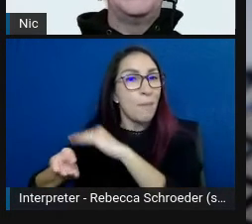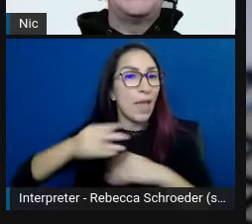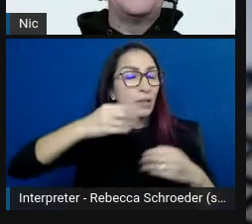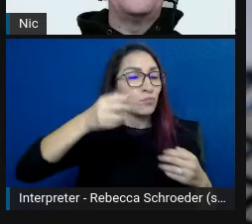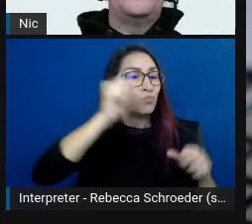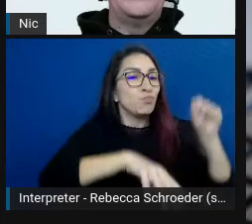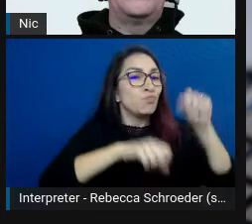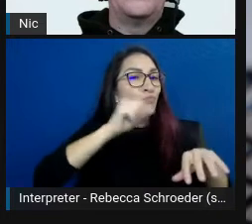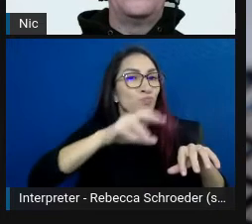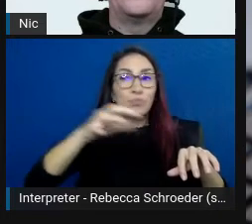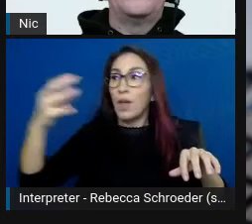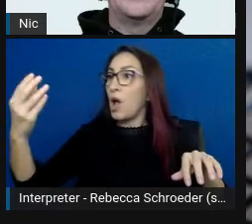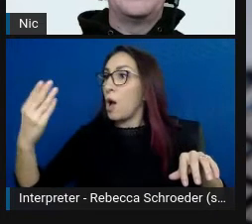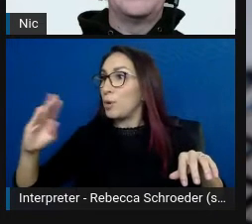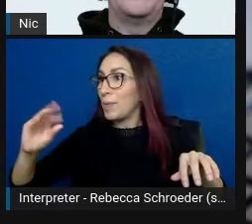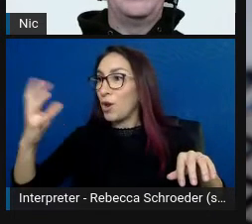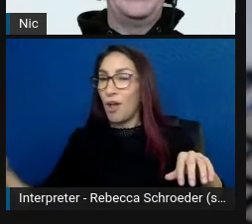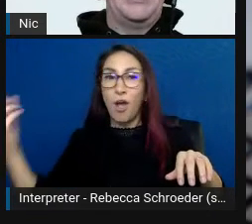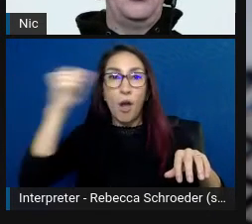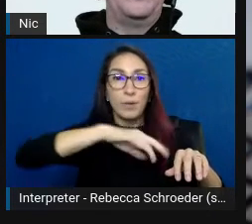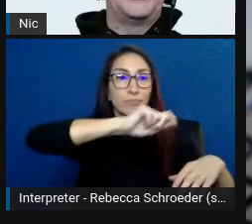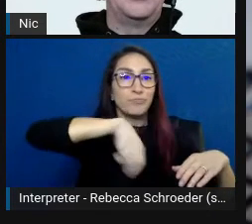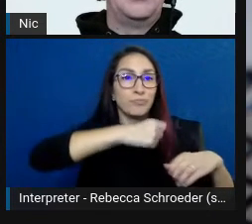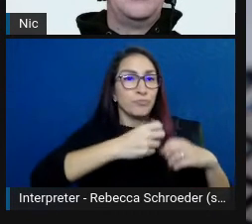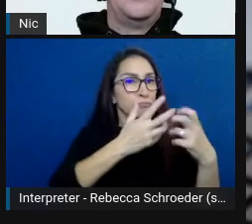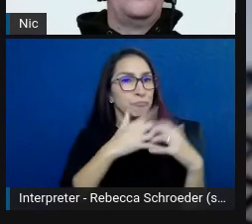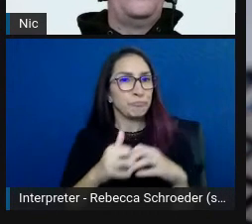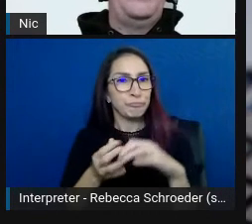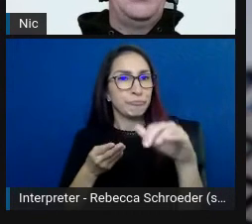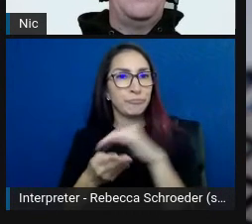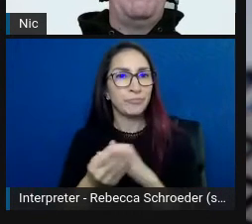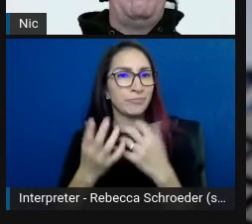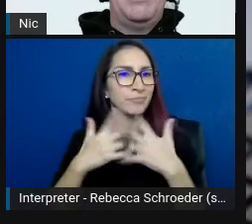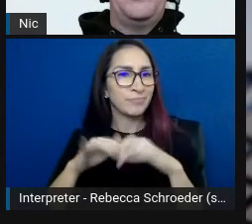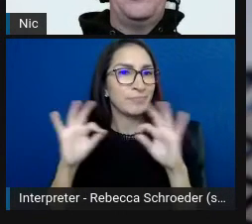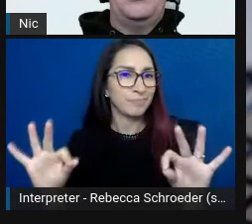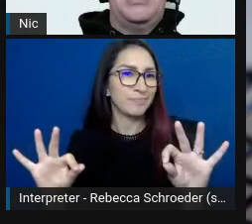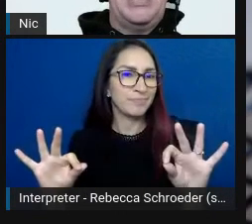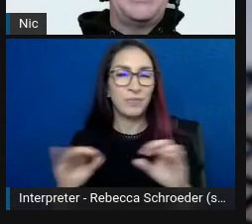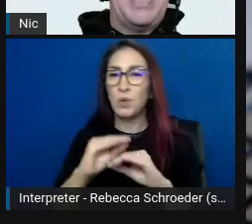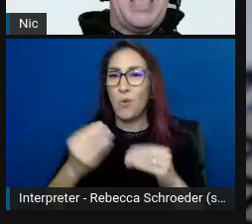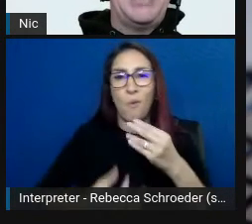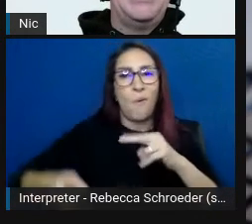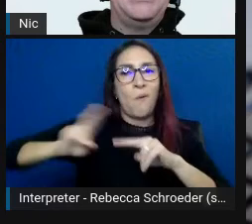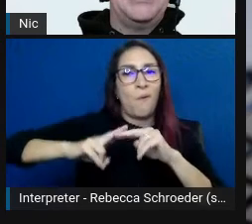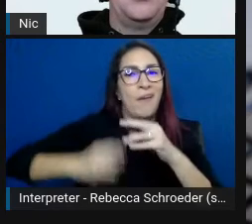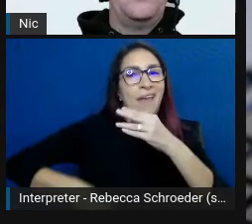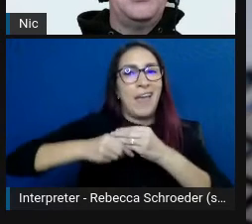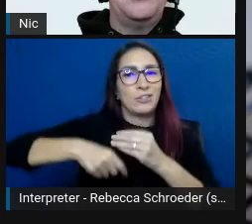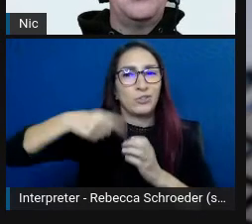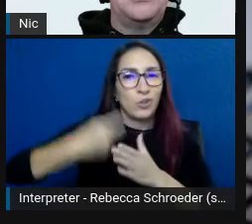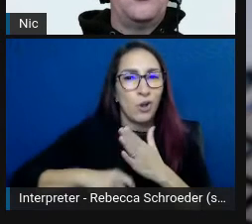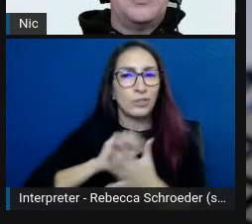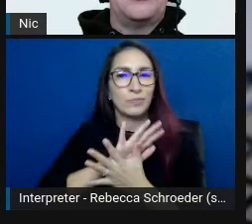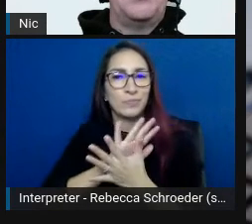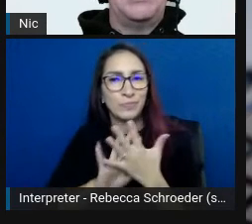That's where a culture of accessibility helps. We become better at adding the ingredients and the recipe